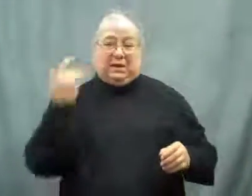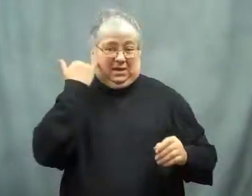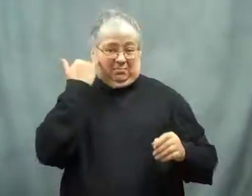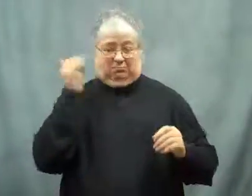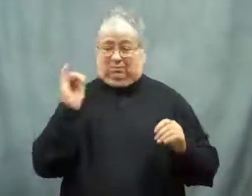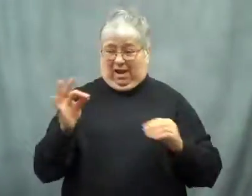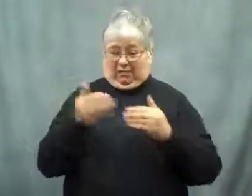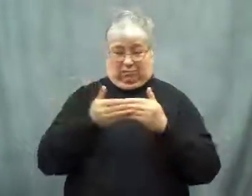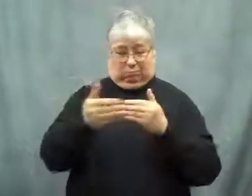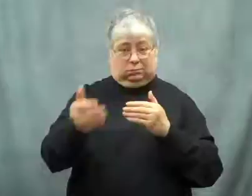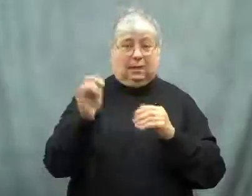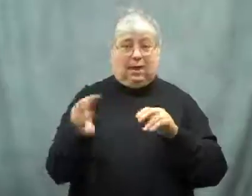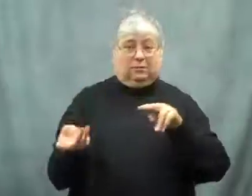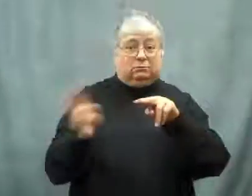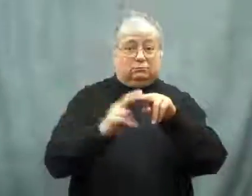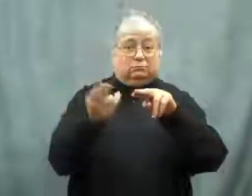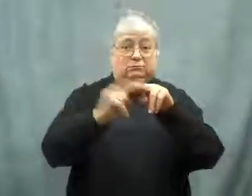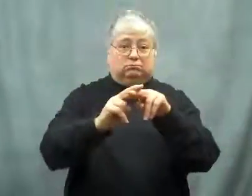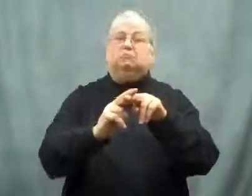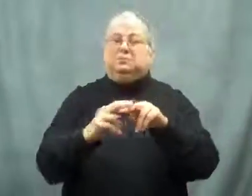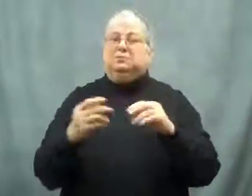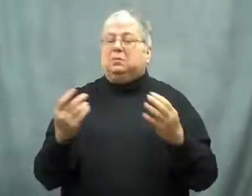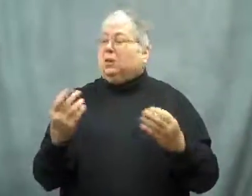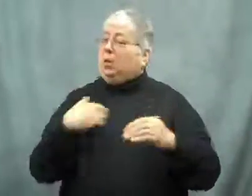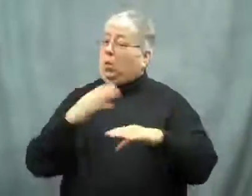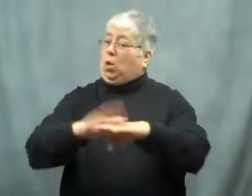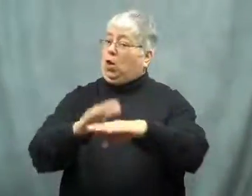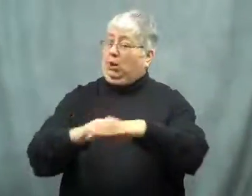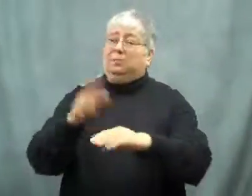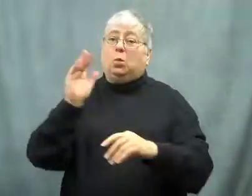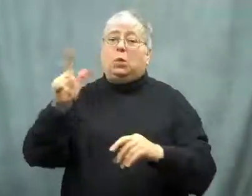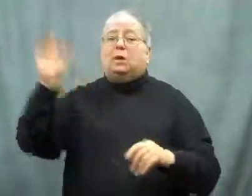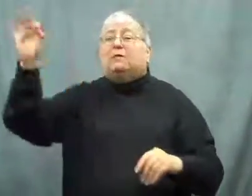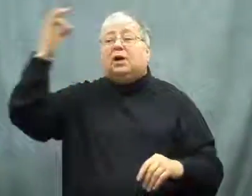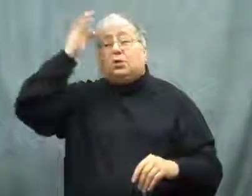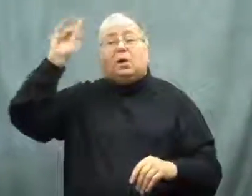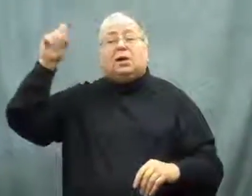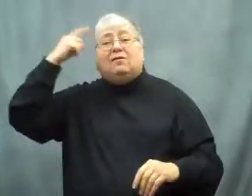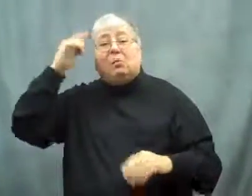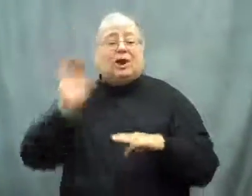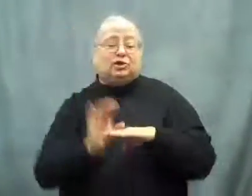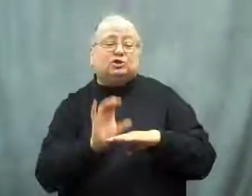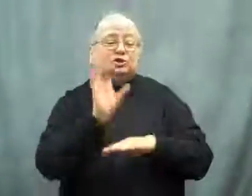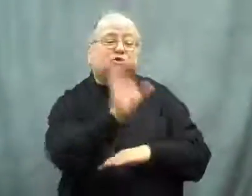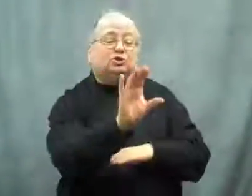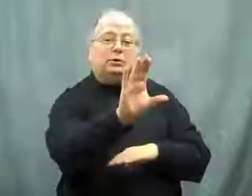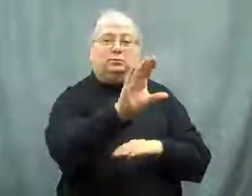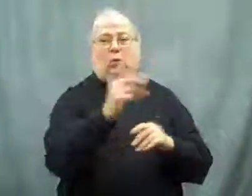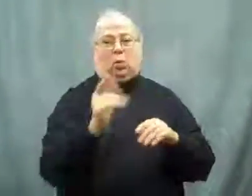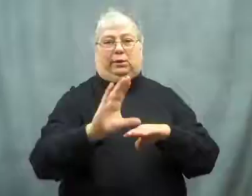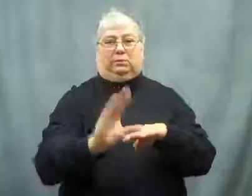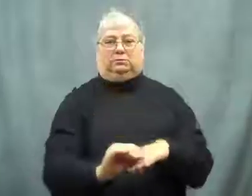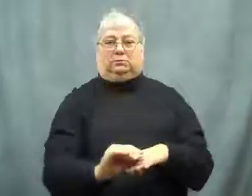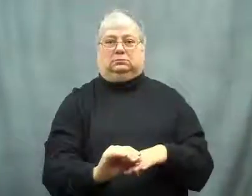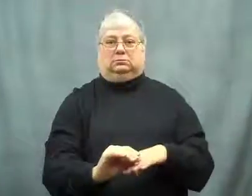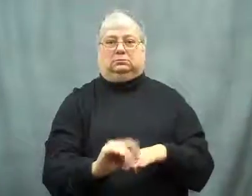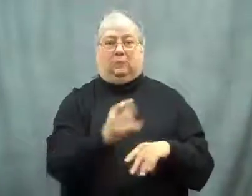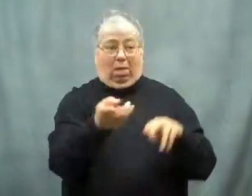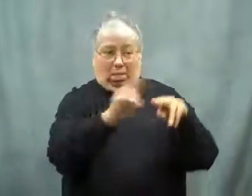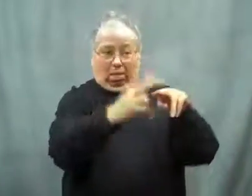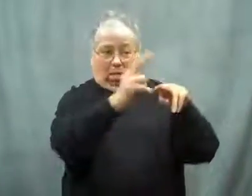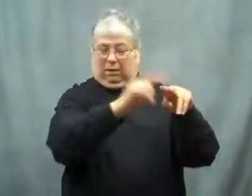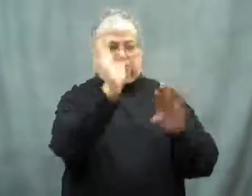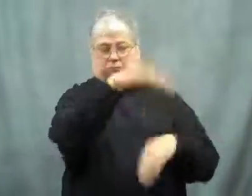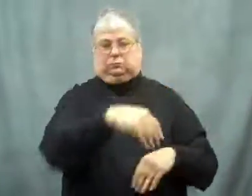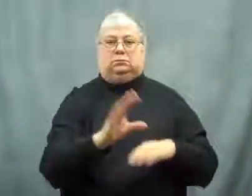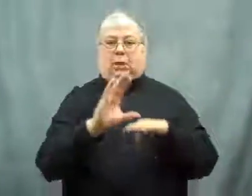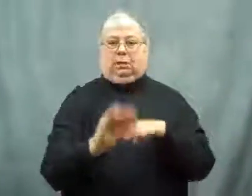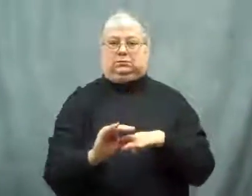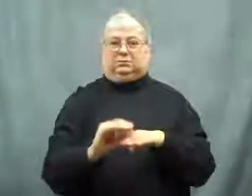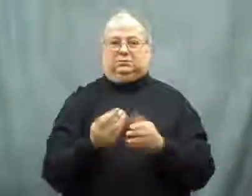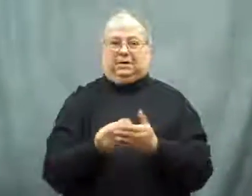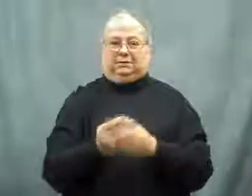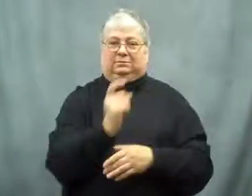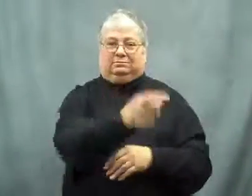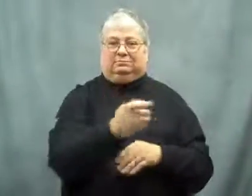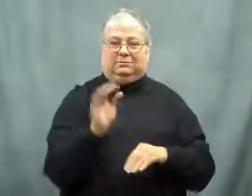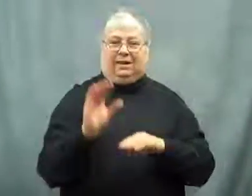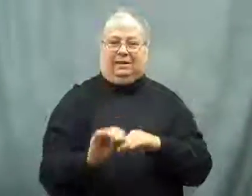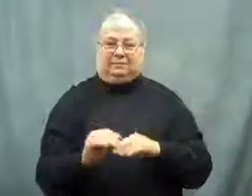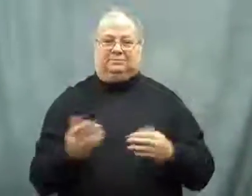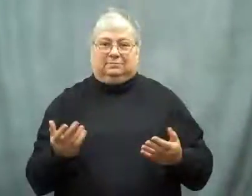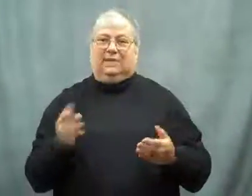He put them on notice if they increase costs, federal funding would be reduced.